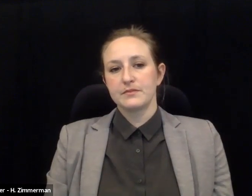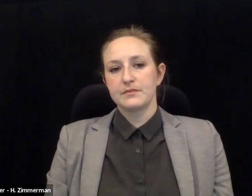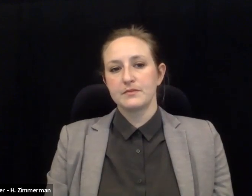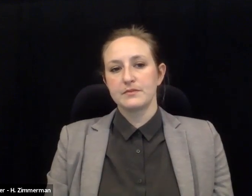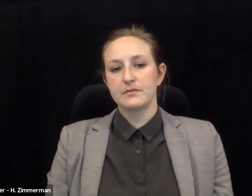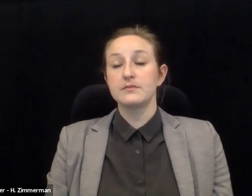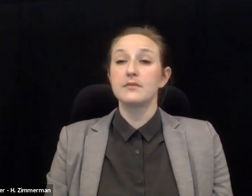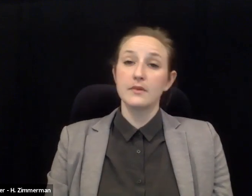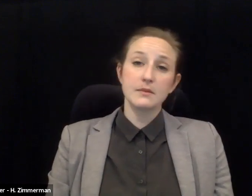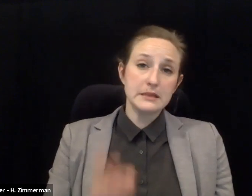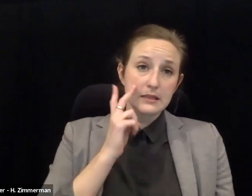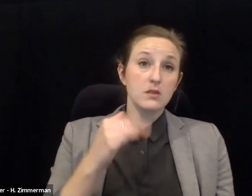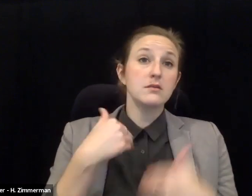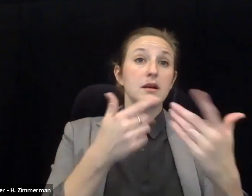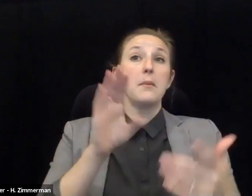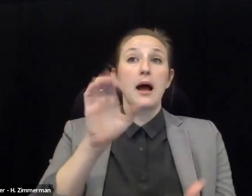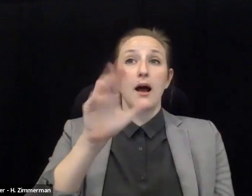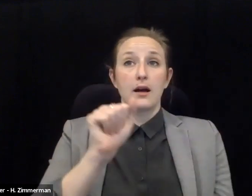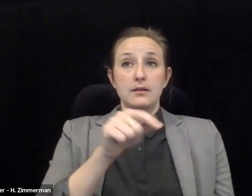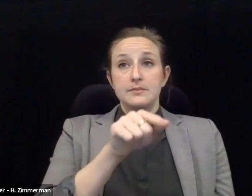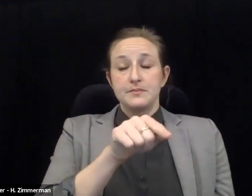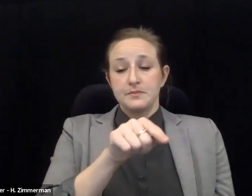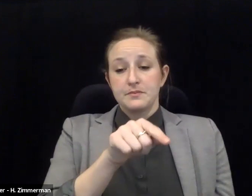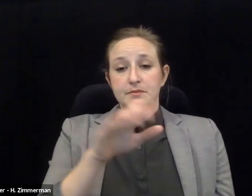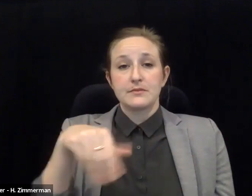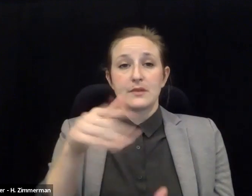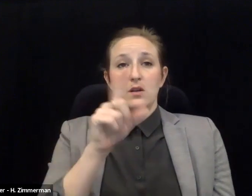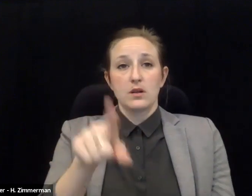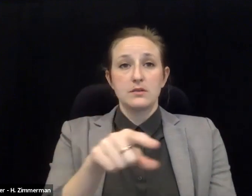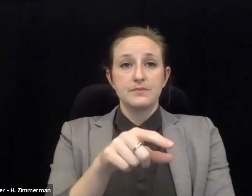to ask, Becca. This next question. Participation in